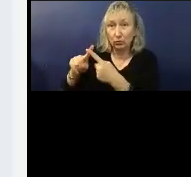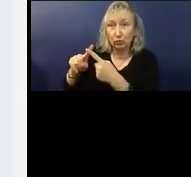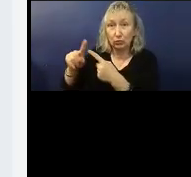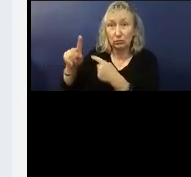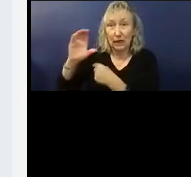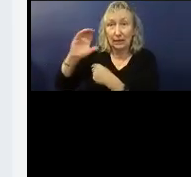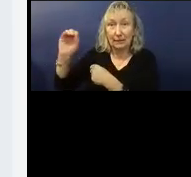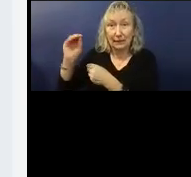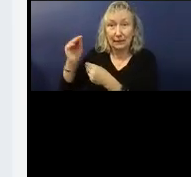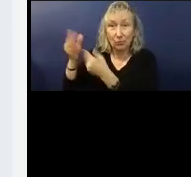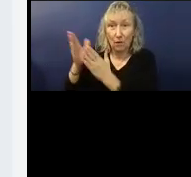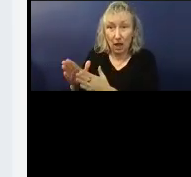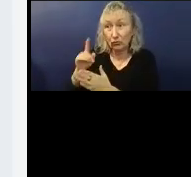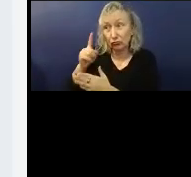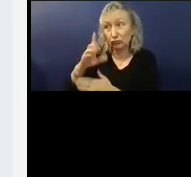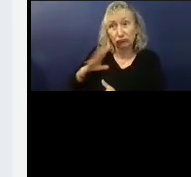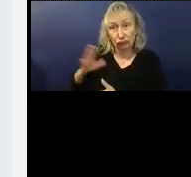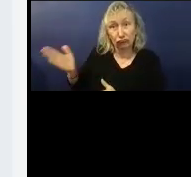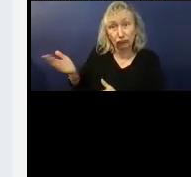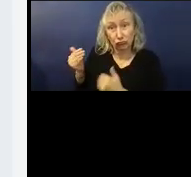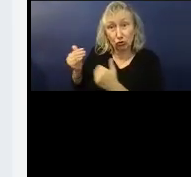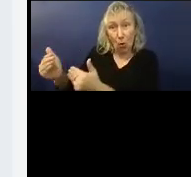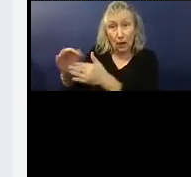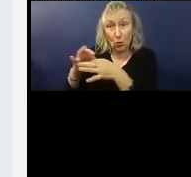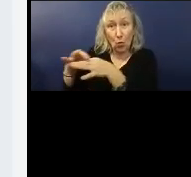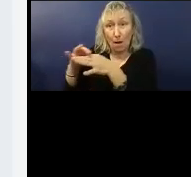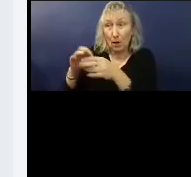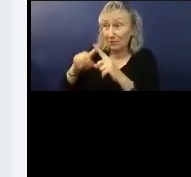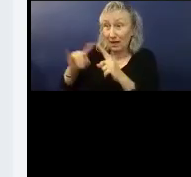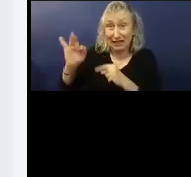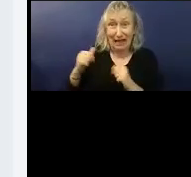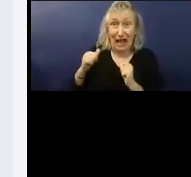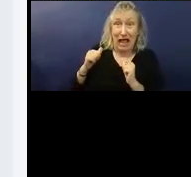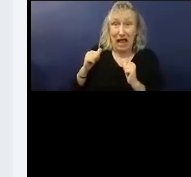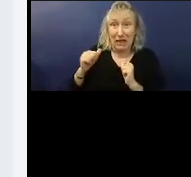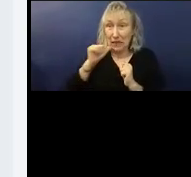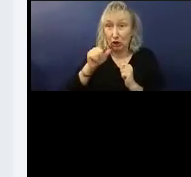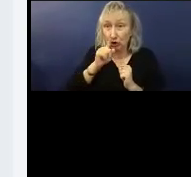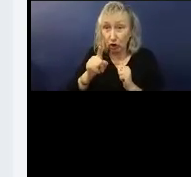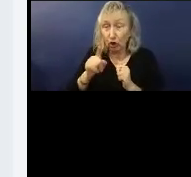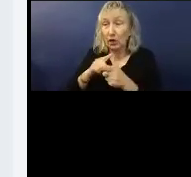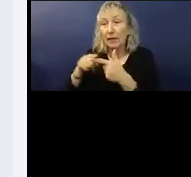but if you're not comfortable doing that, you very politely tell APS that we will